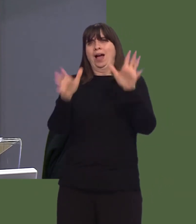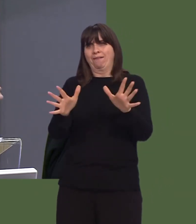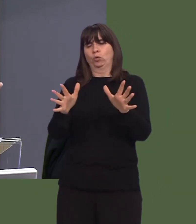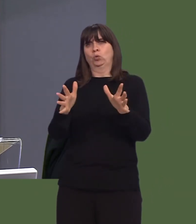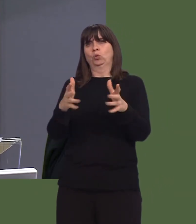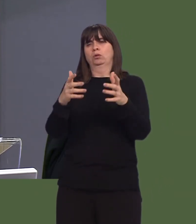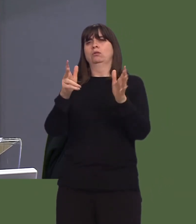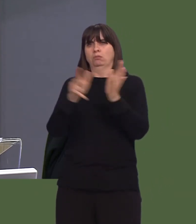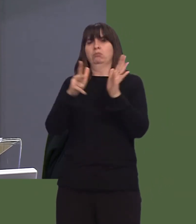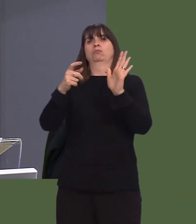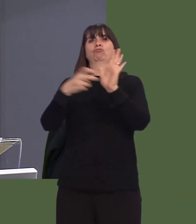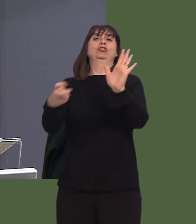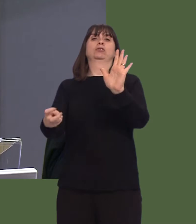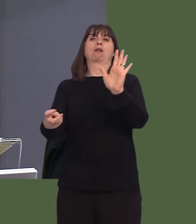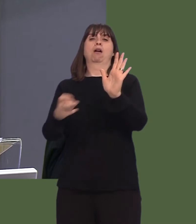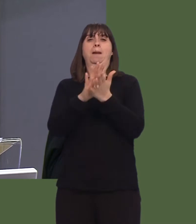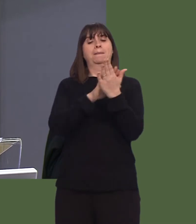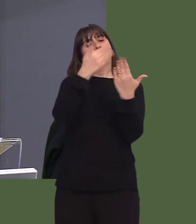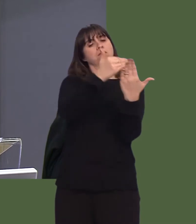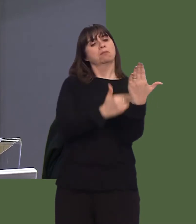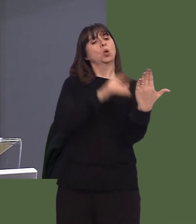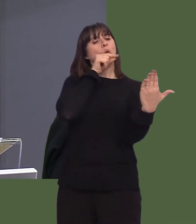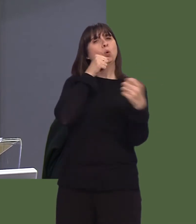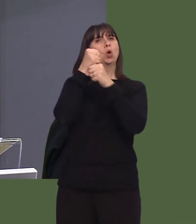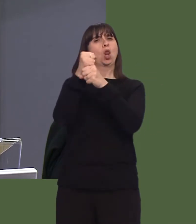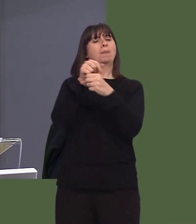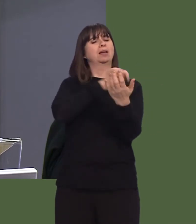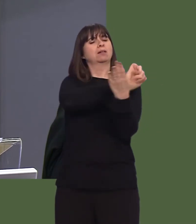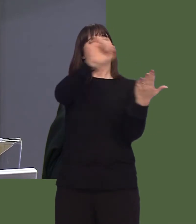so we all know who they are and we all know what they're up to?